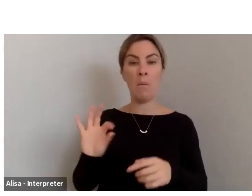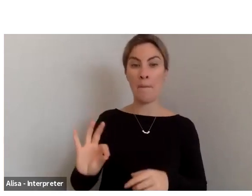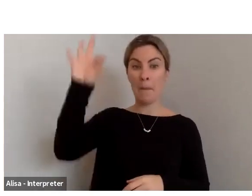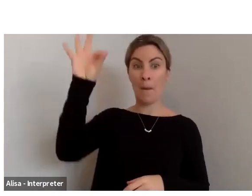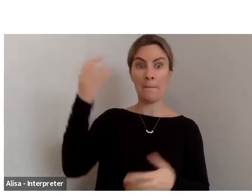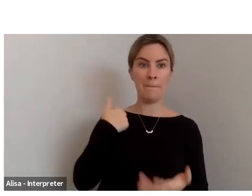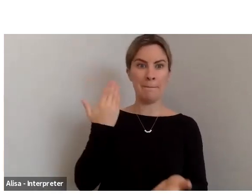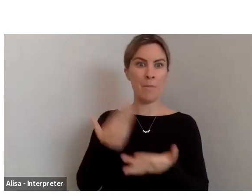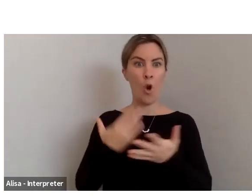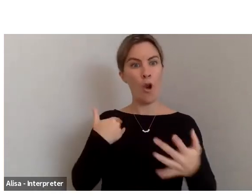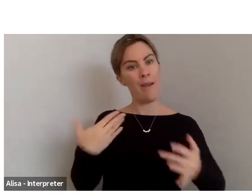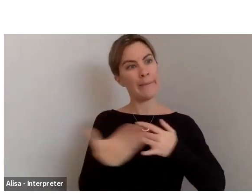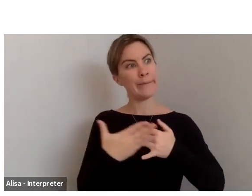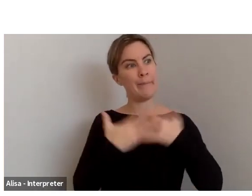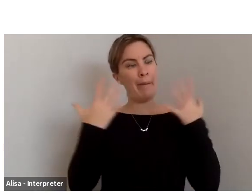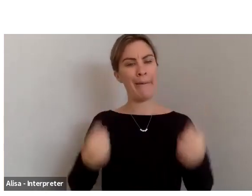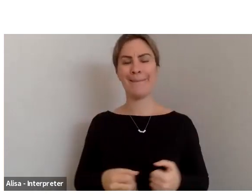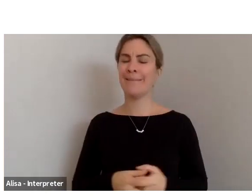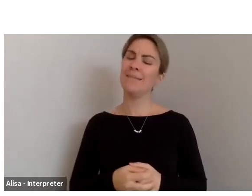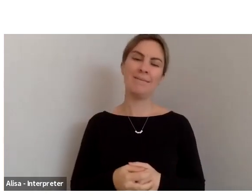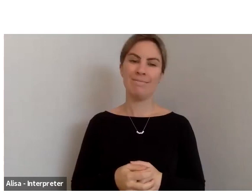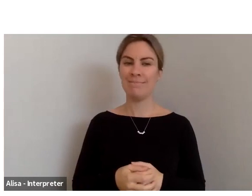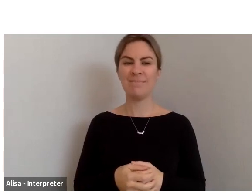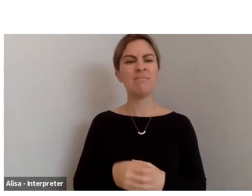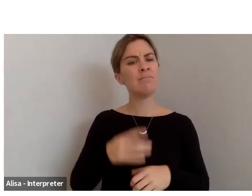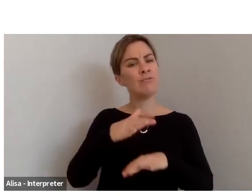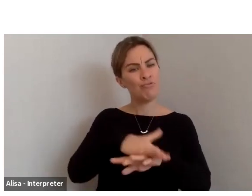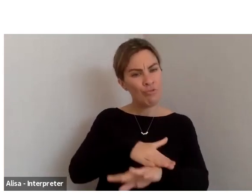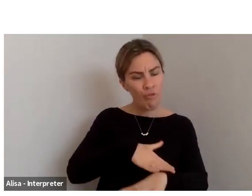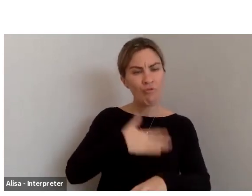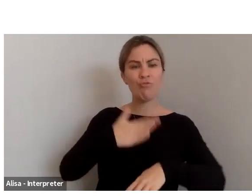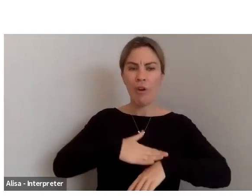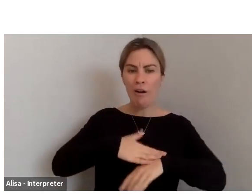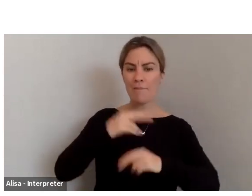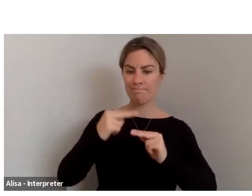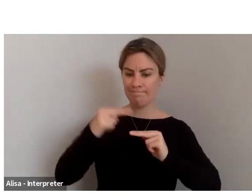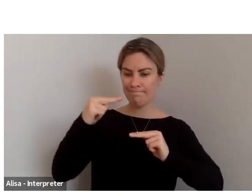is a steady increase.